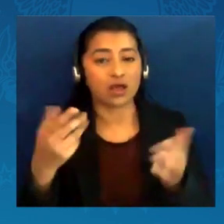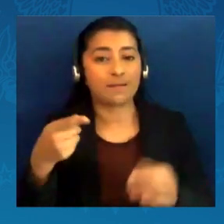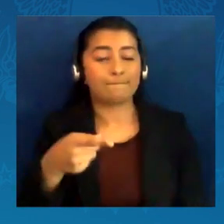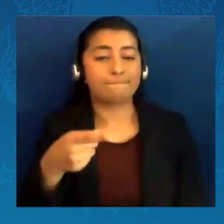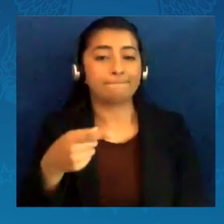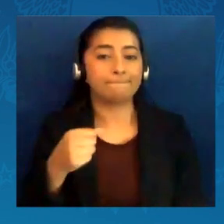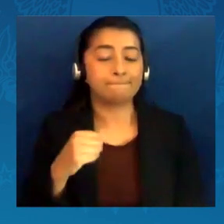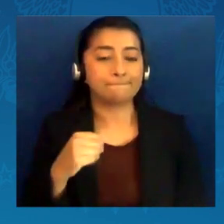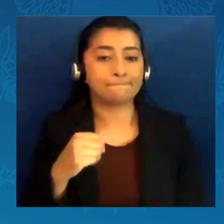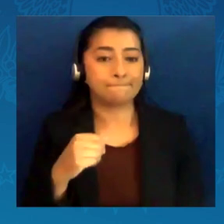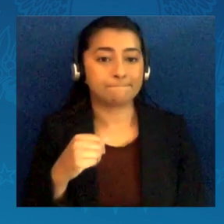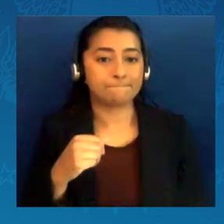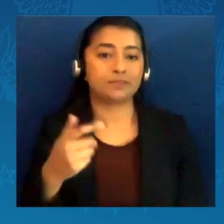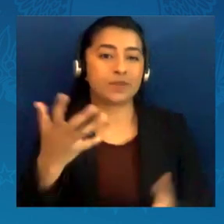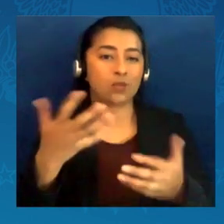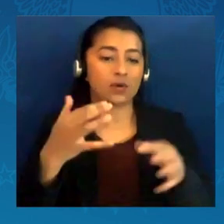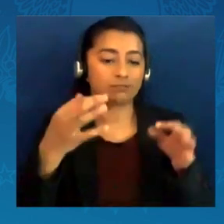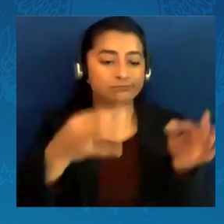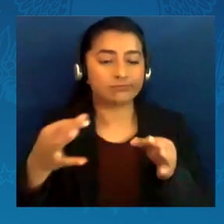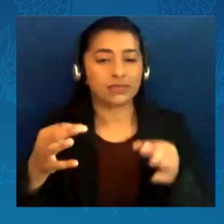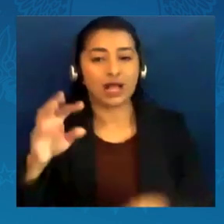available wind power estimates for offshore wind energy.